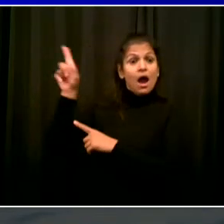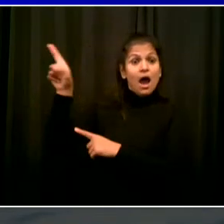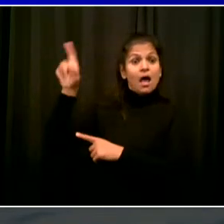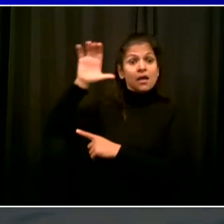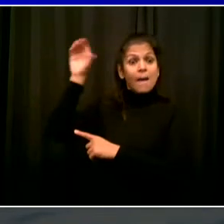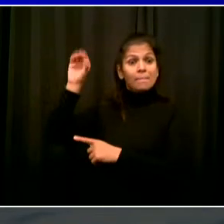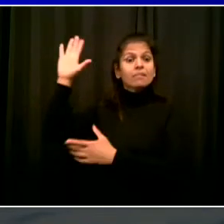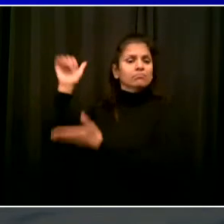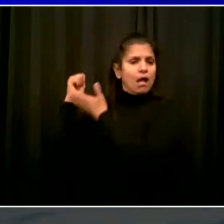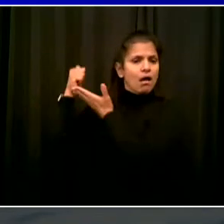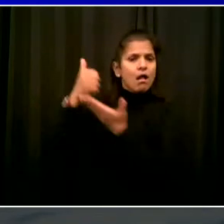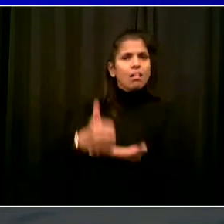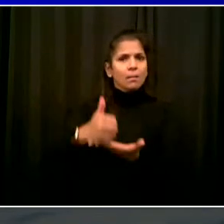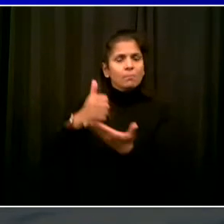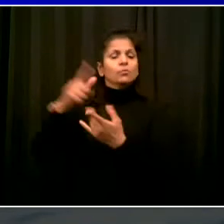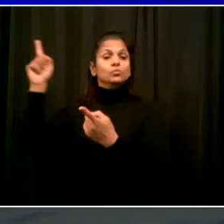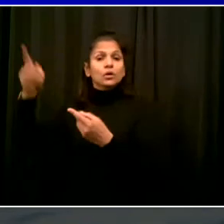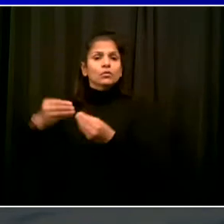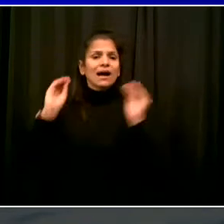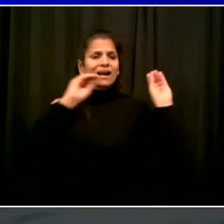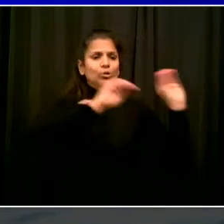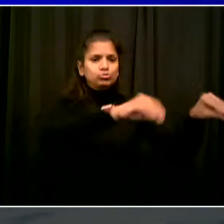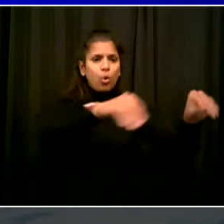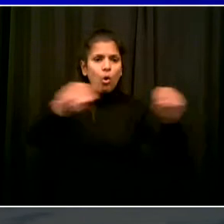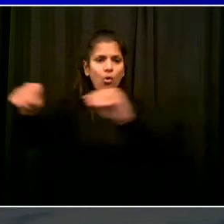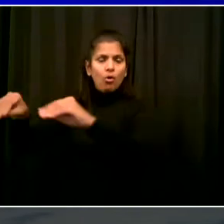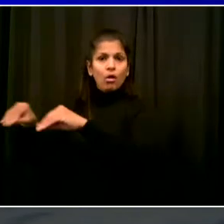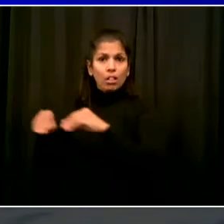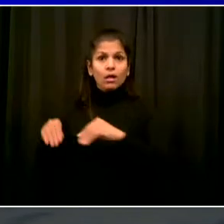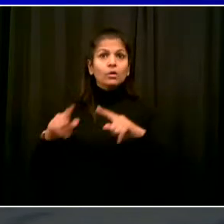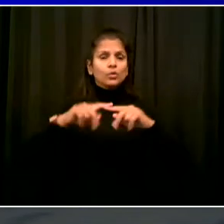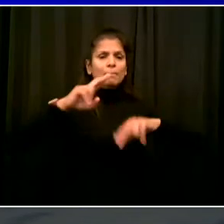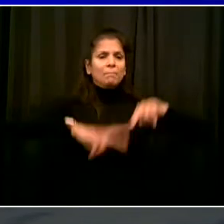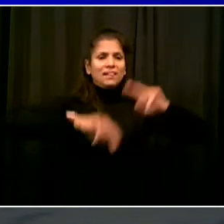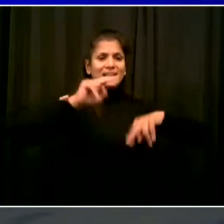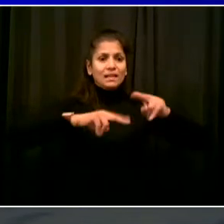REQUIRE VERIZON